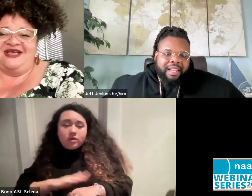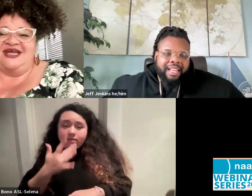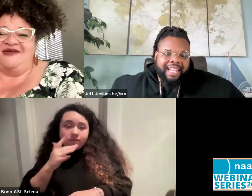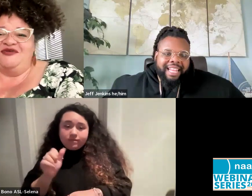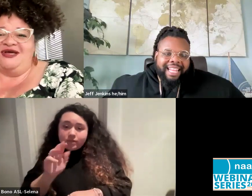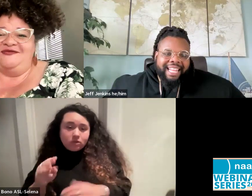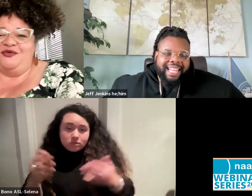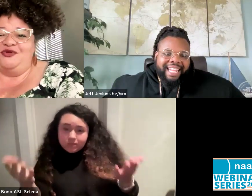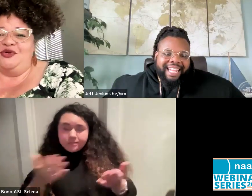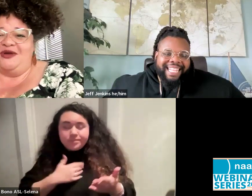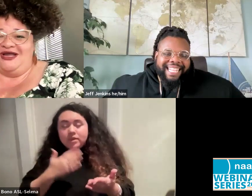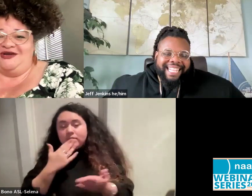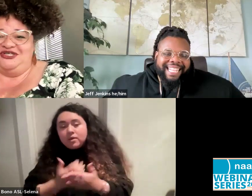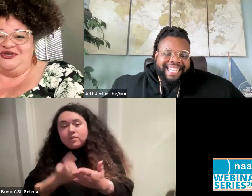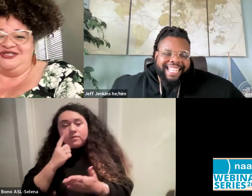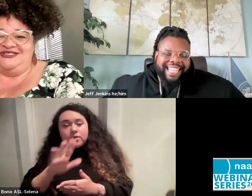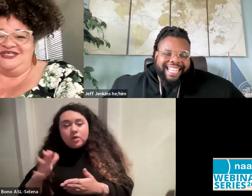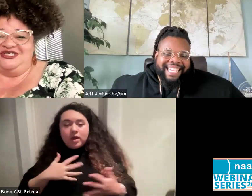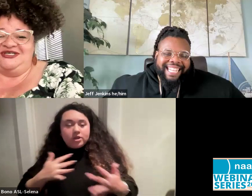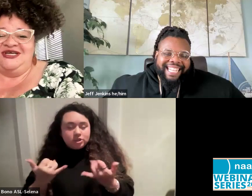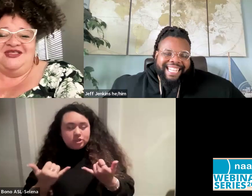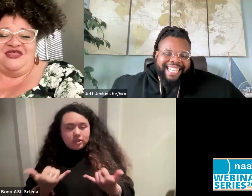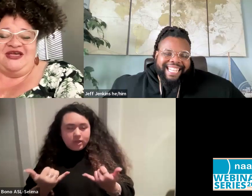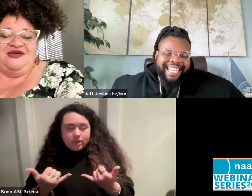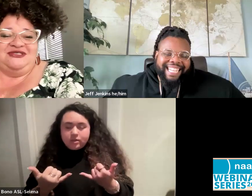Thanks everyone, for your great energy during this session. Thank you.